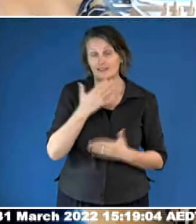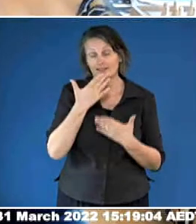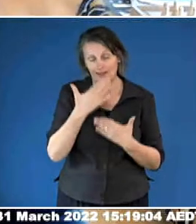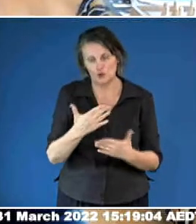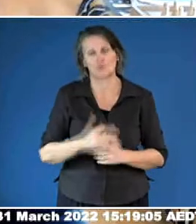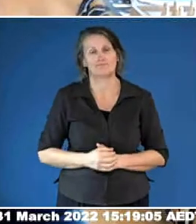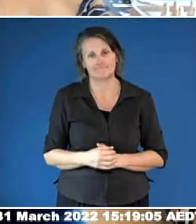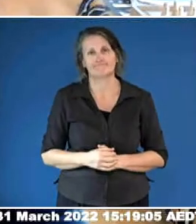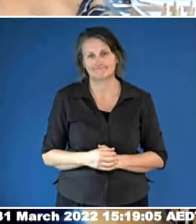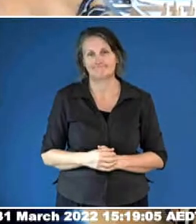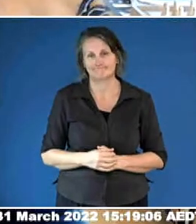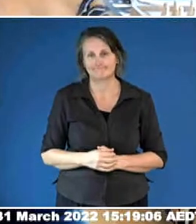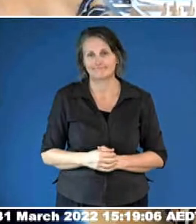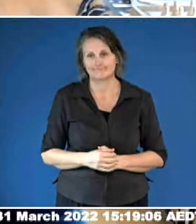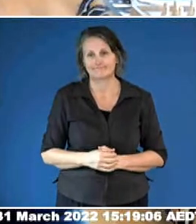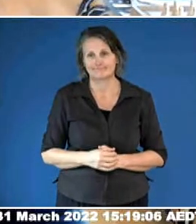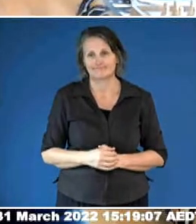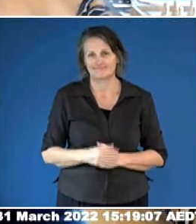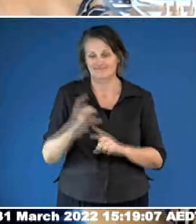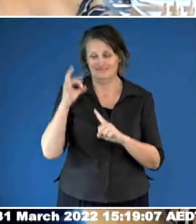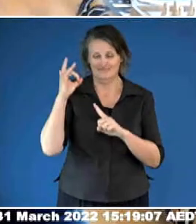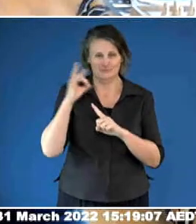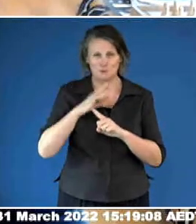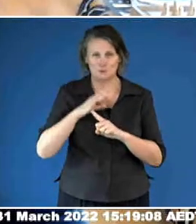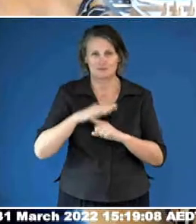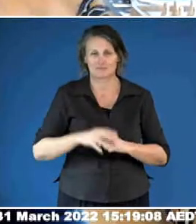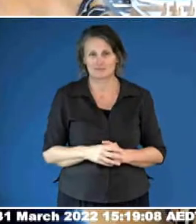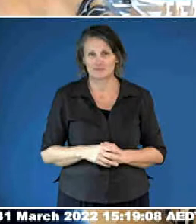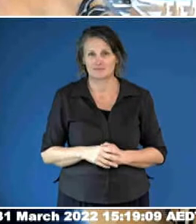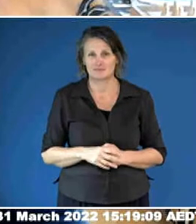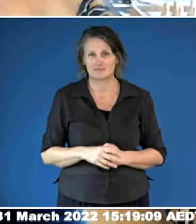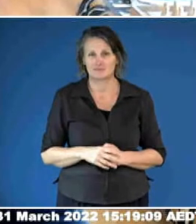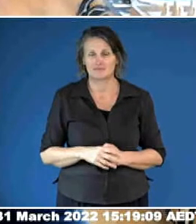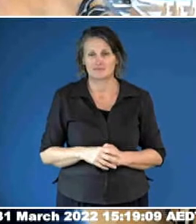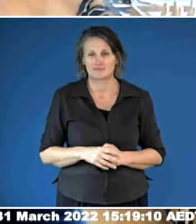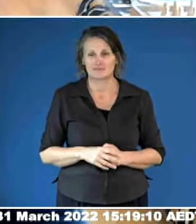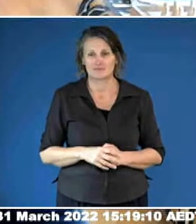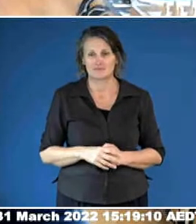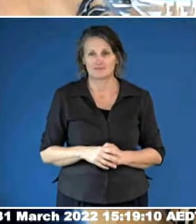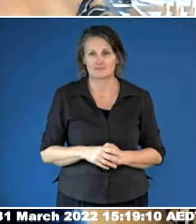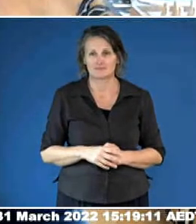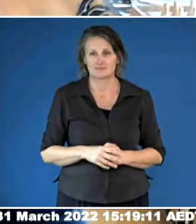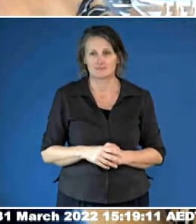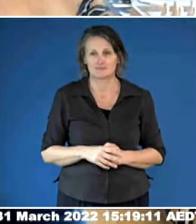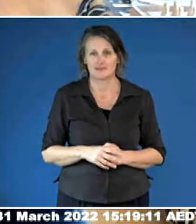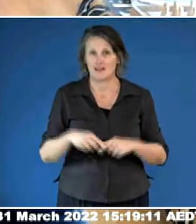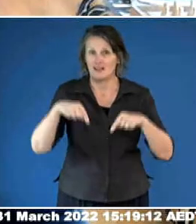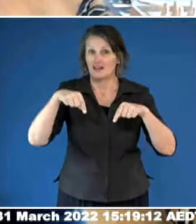It is a really - it is so important that this hearing has become so central to us.